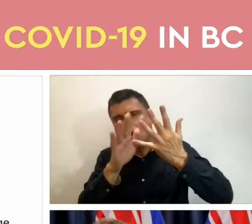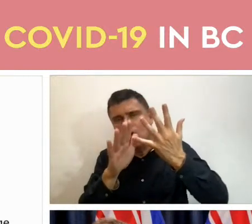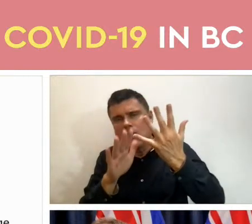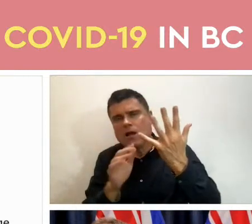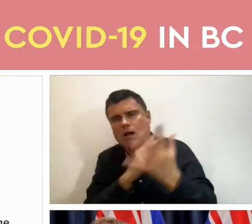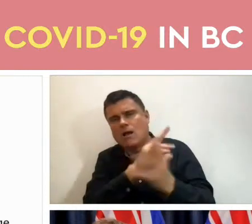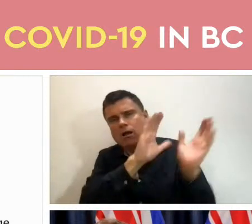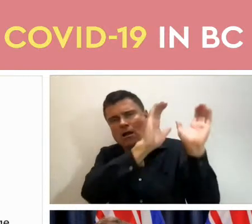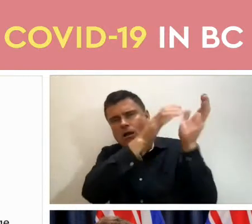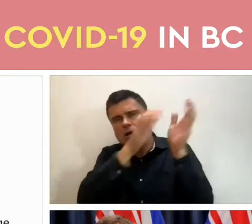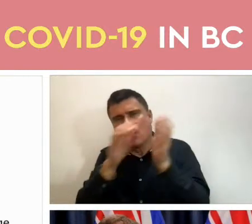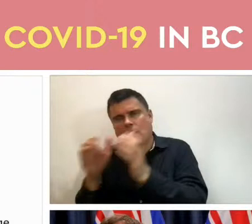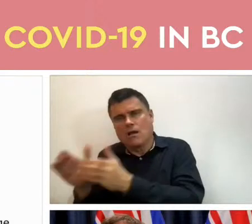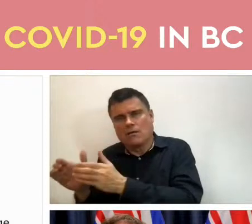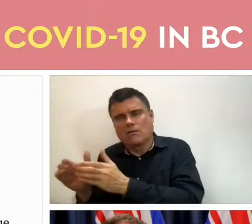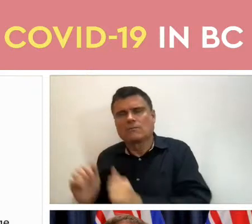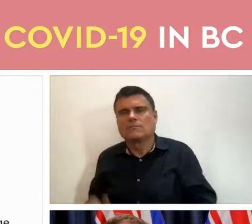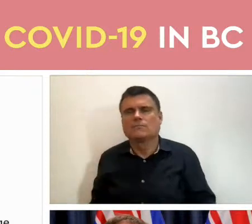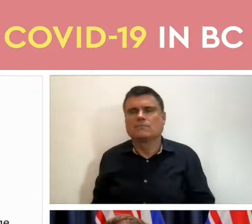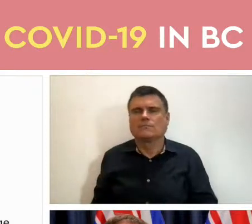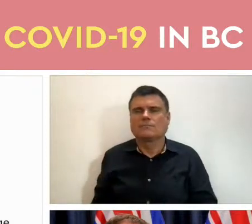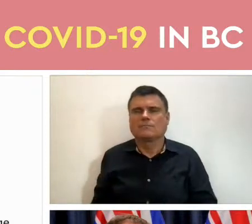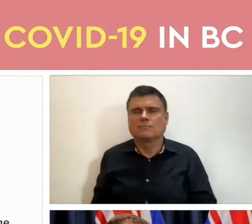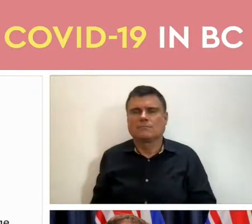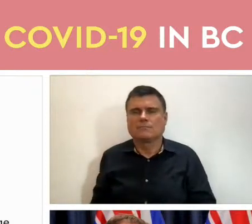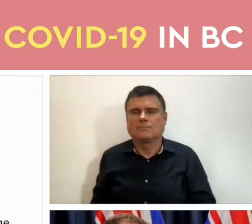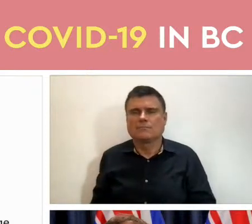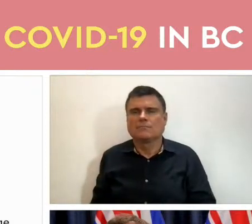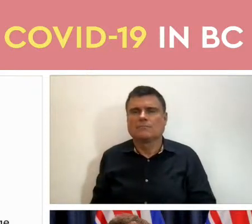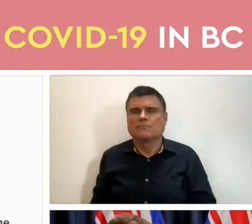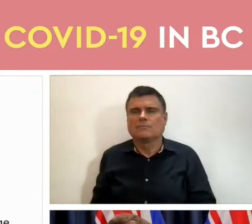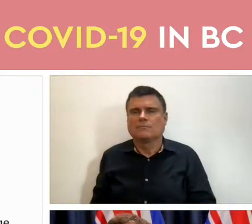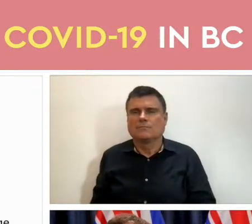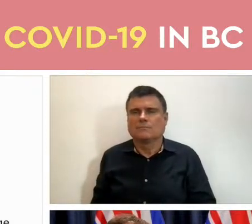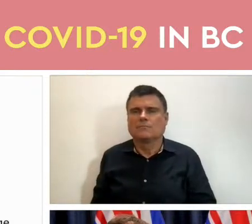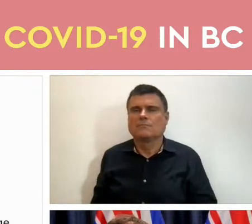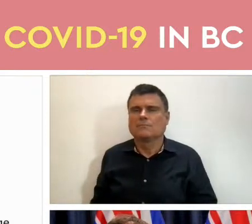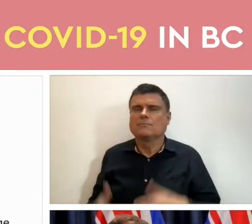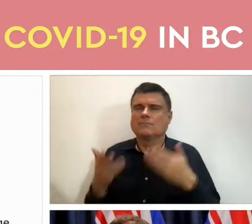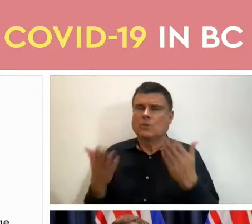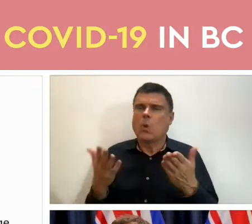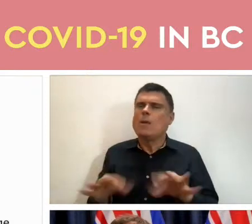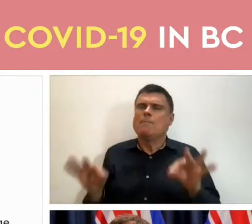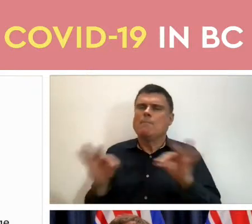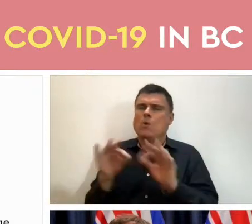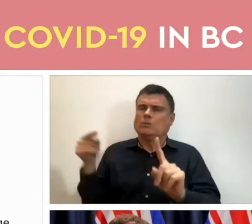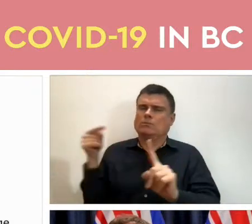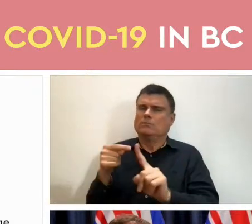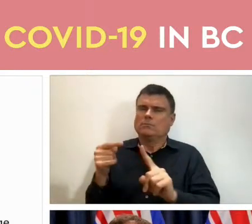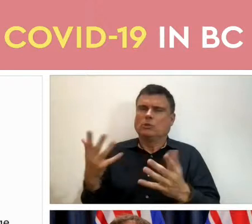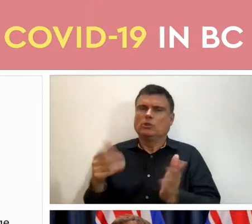update now as I regularly do.